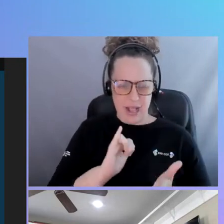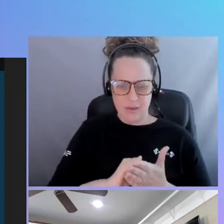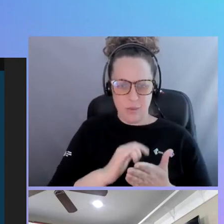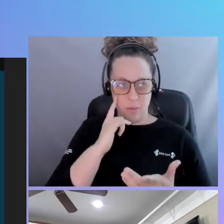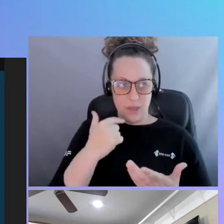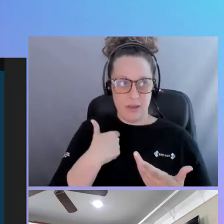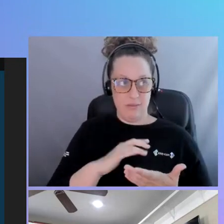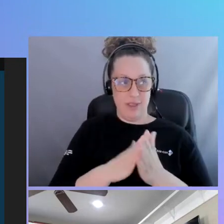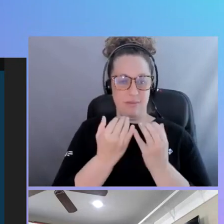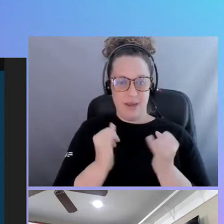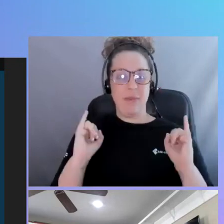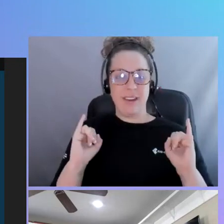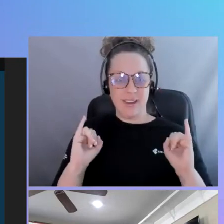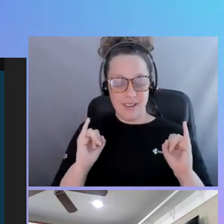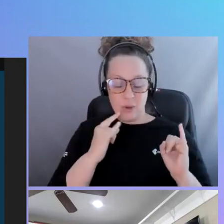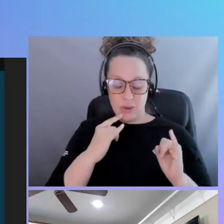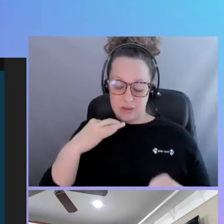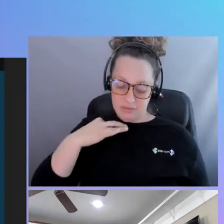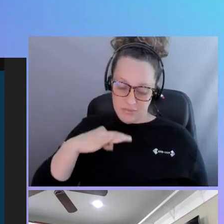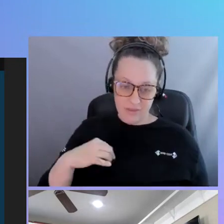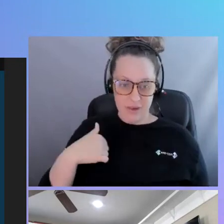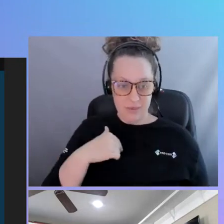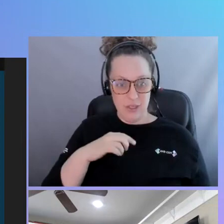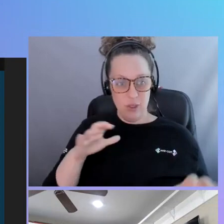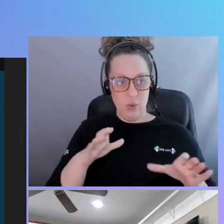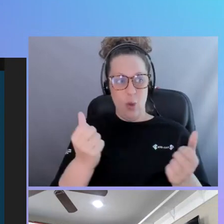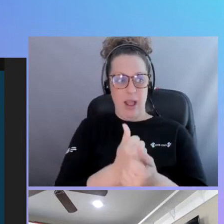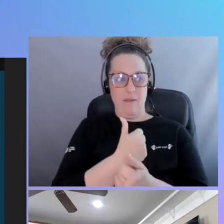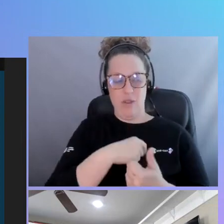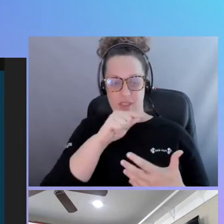independent and allows me to do all the great things I love to